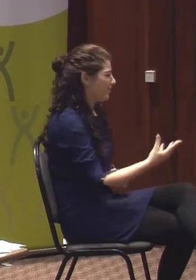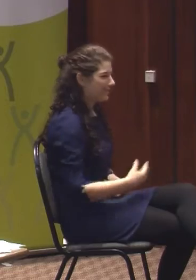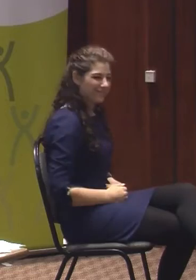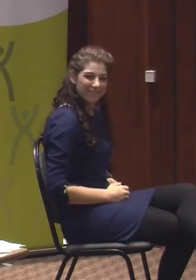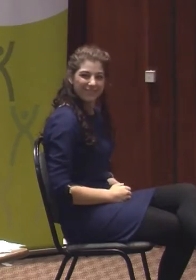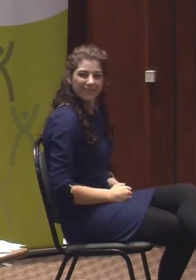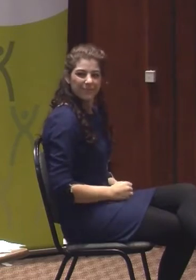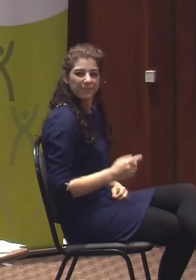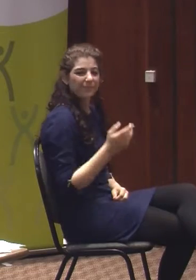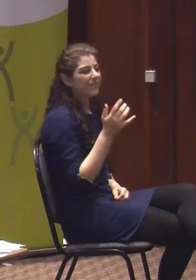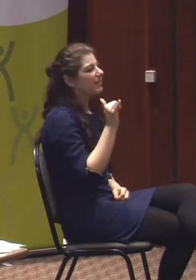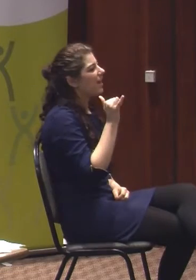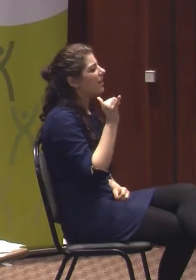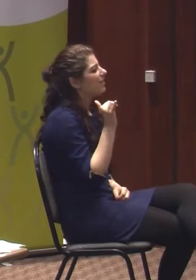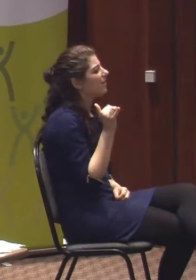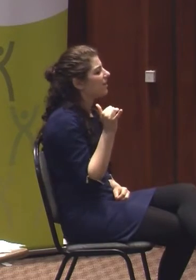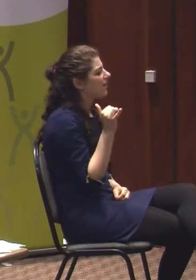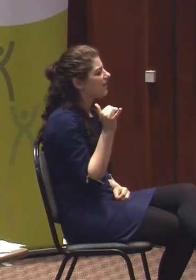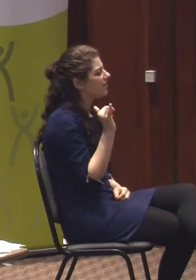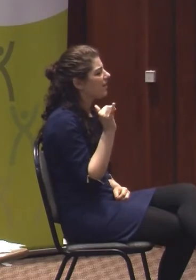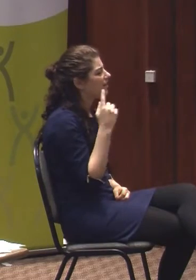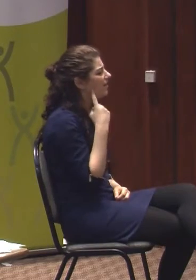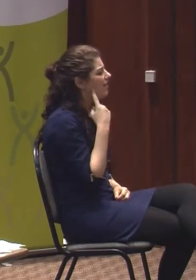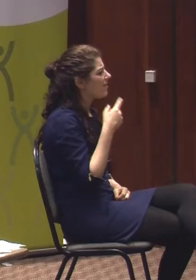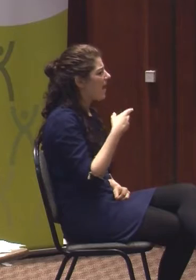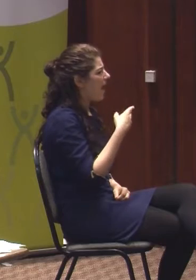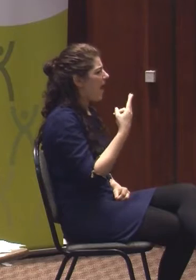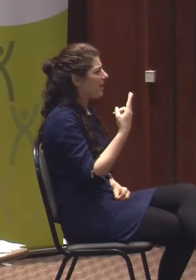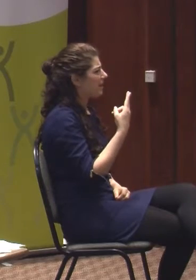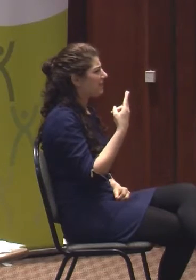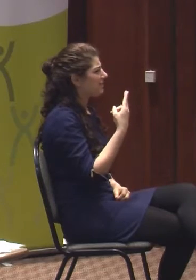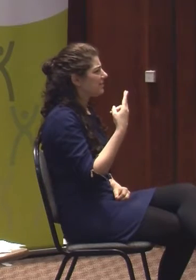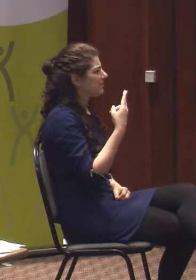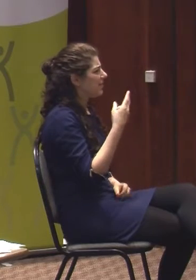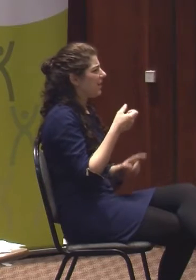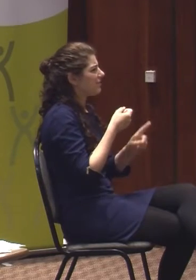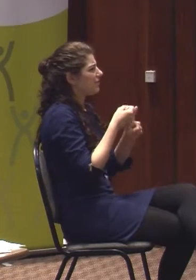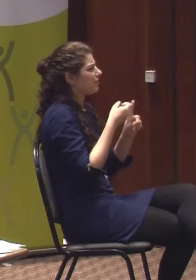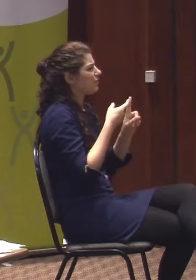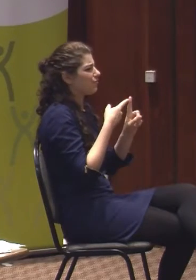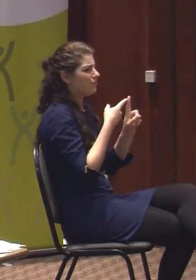It's like the highest incidence come from compliment complications